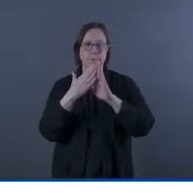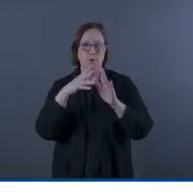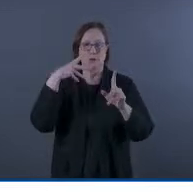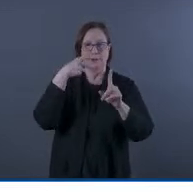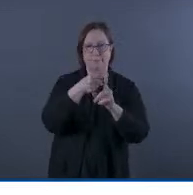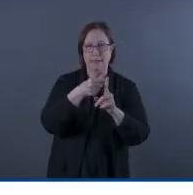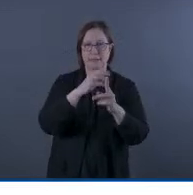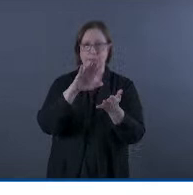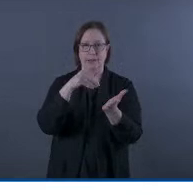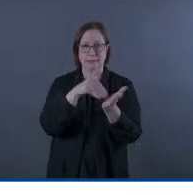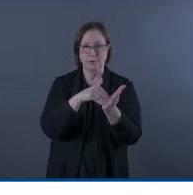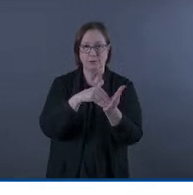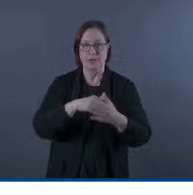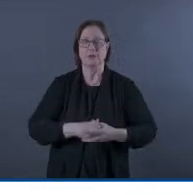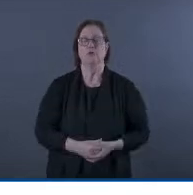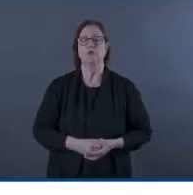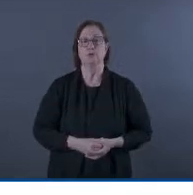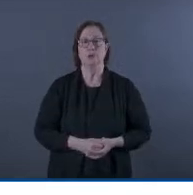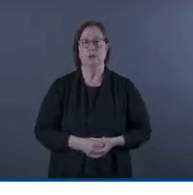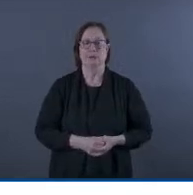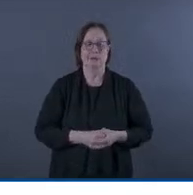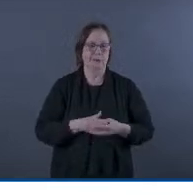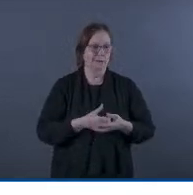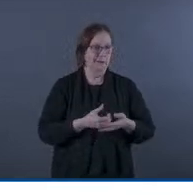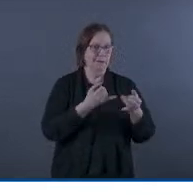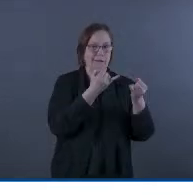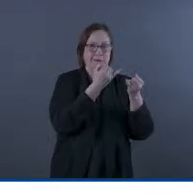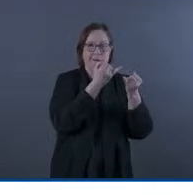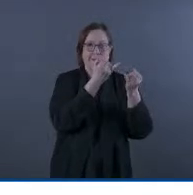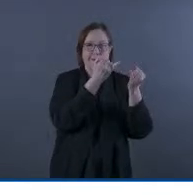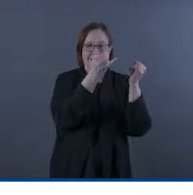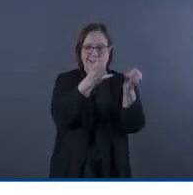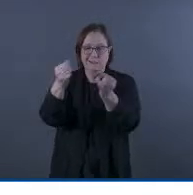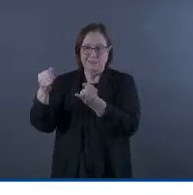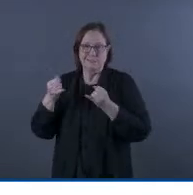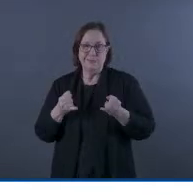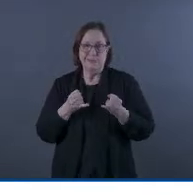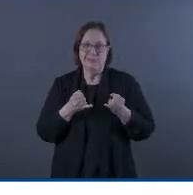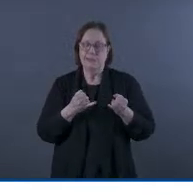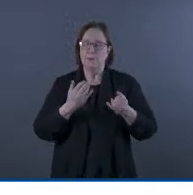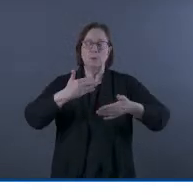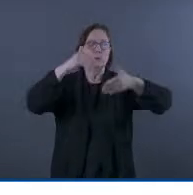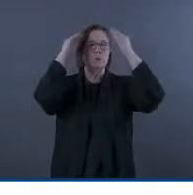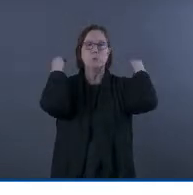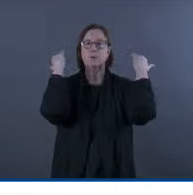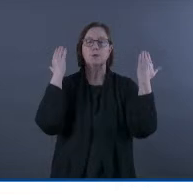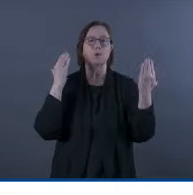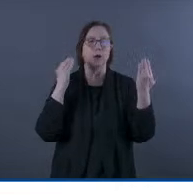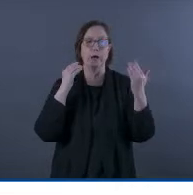as healthcare providers could not meet the full need of the community. And knowing there was a lot of folks out in Whatcom County